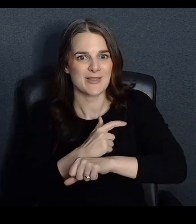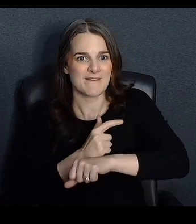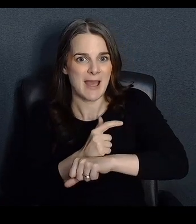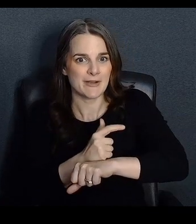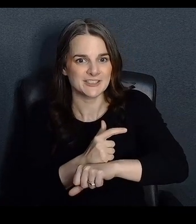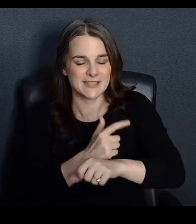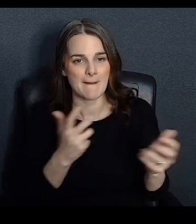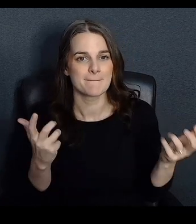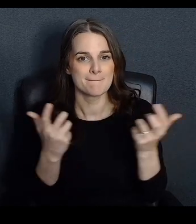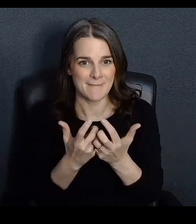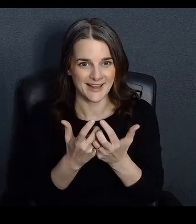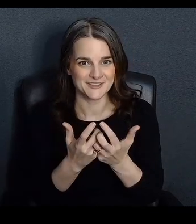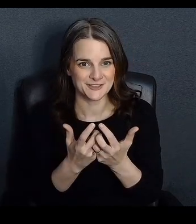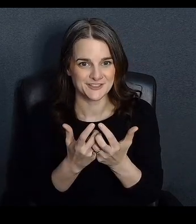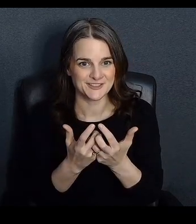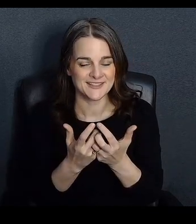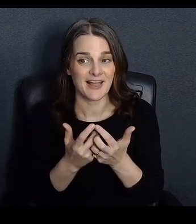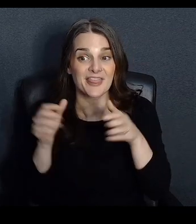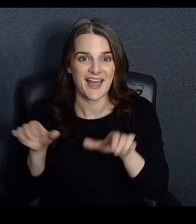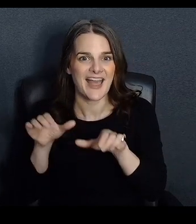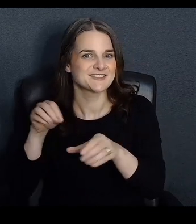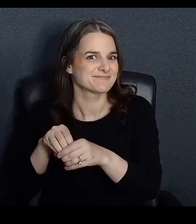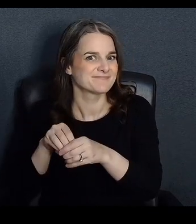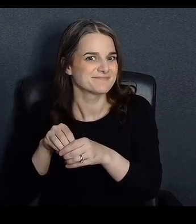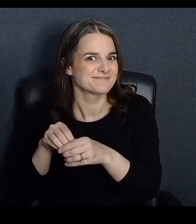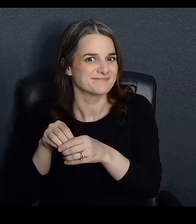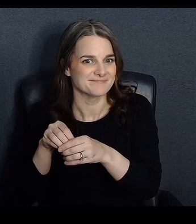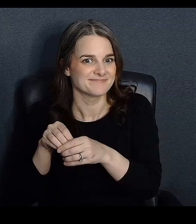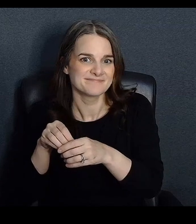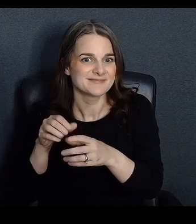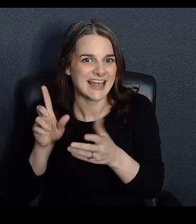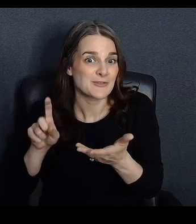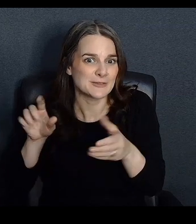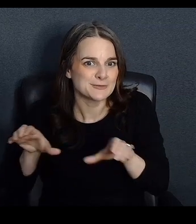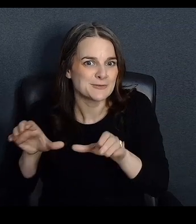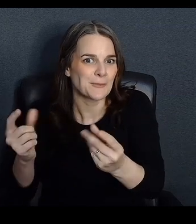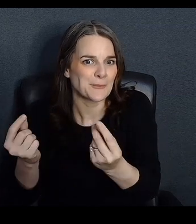and that tactile feedback, match the action that's needed to be taken.